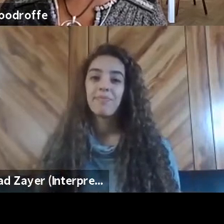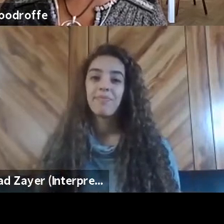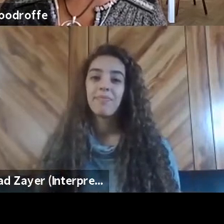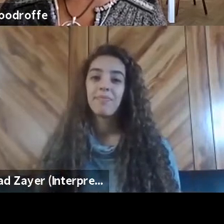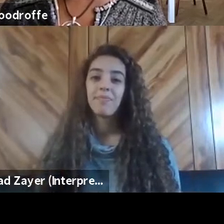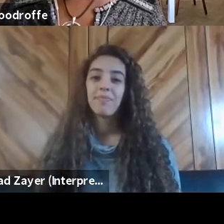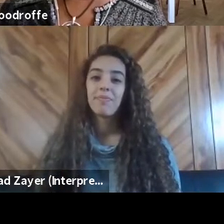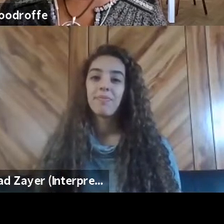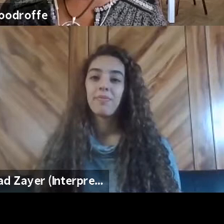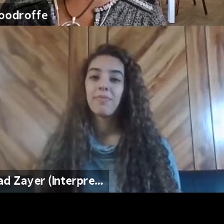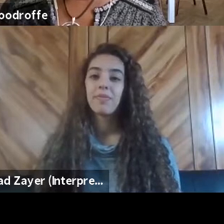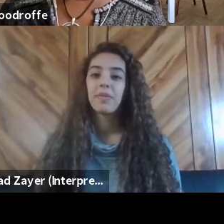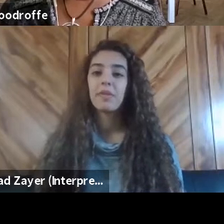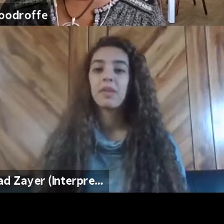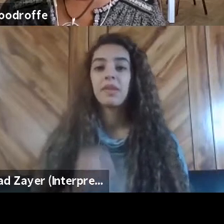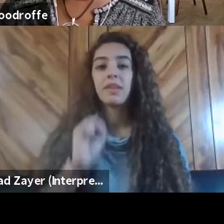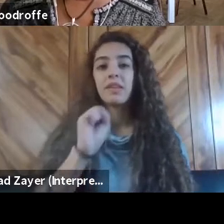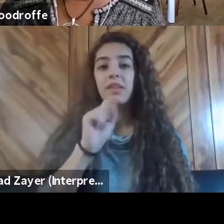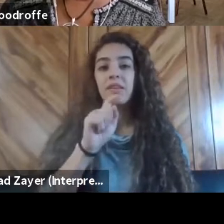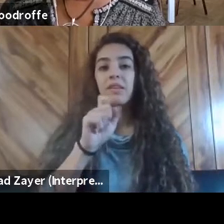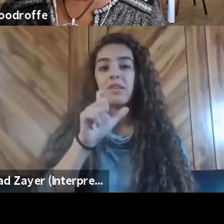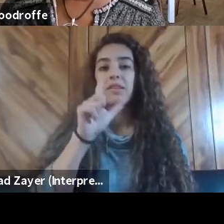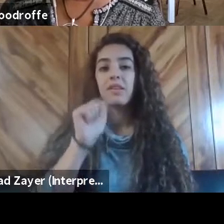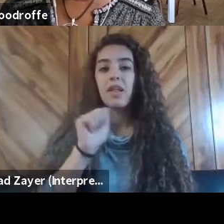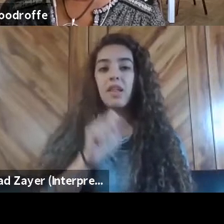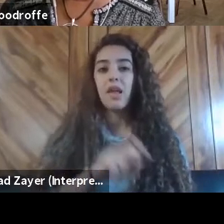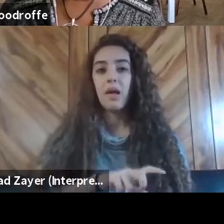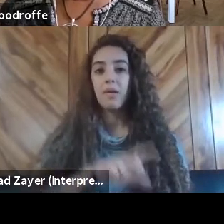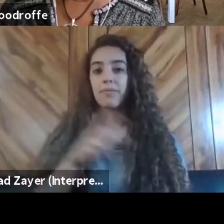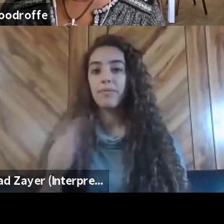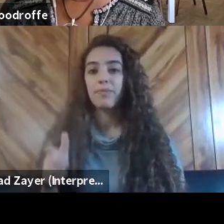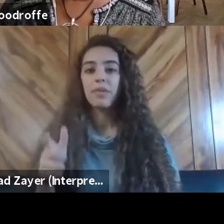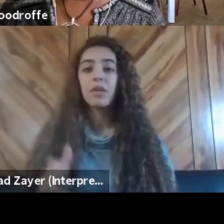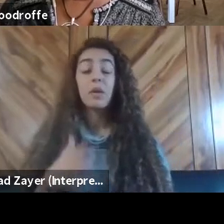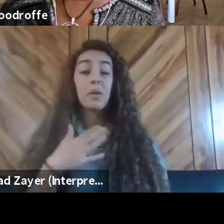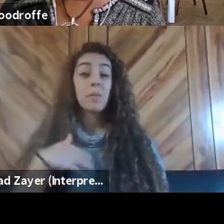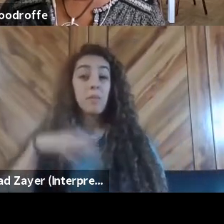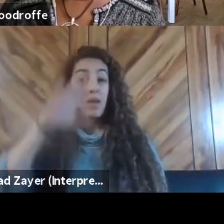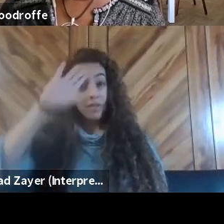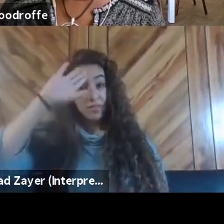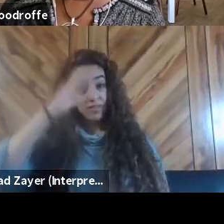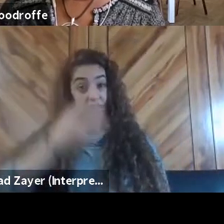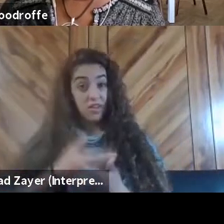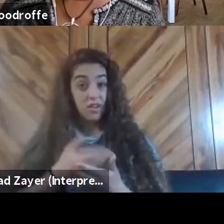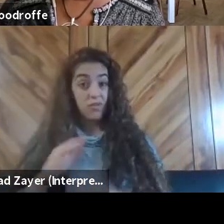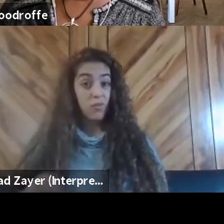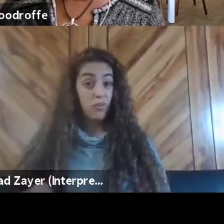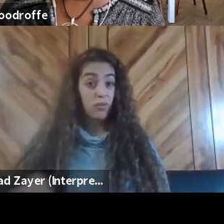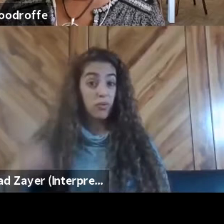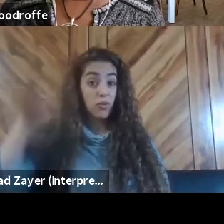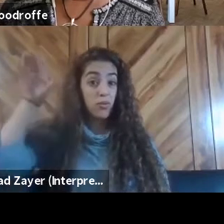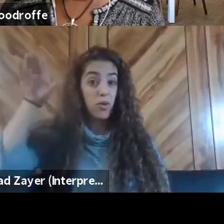um, my son grew up without a, without a label without a